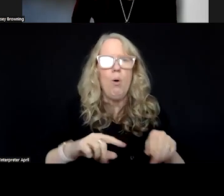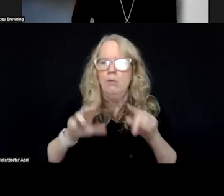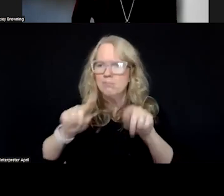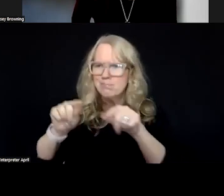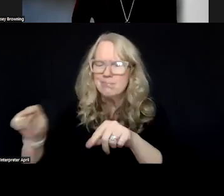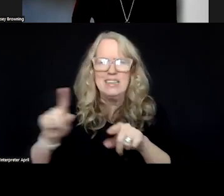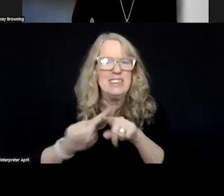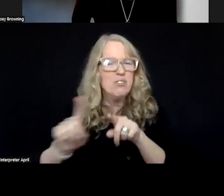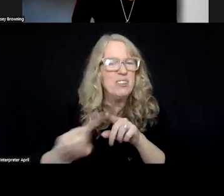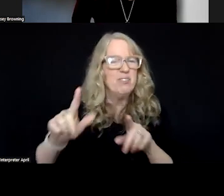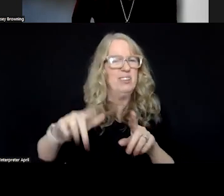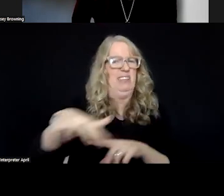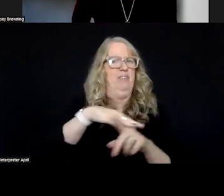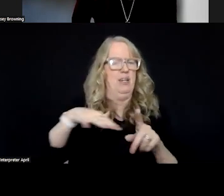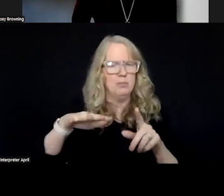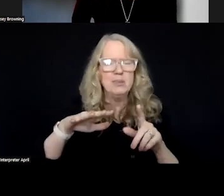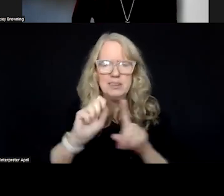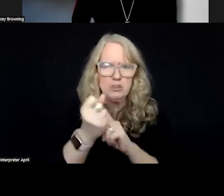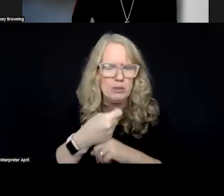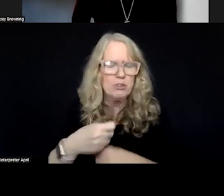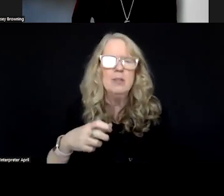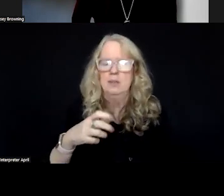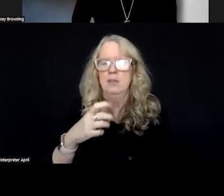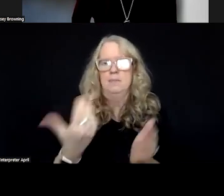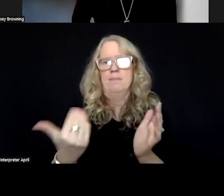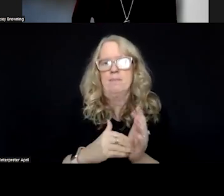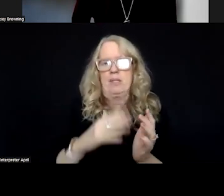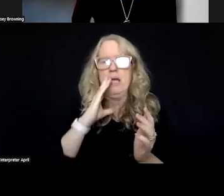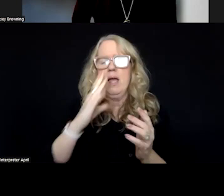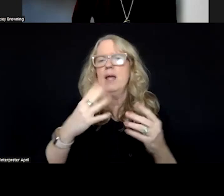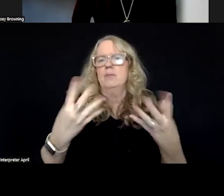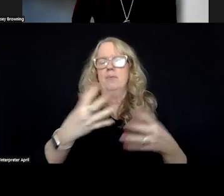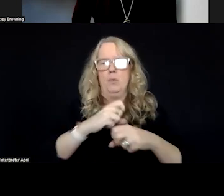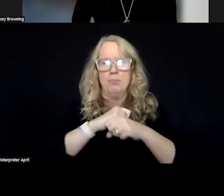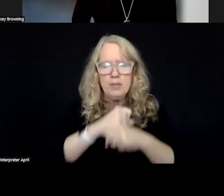SITUATIONS. AGAIN, WE PROVIDE PROTECTIONS FOR OTHER PEOPLE TO DO